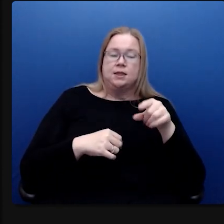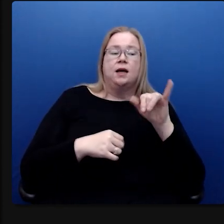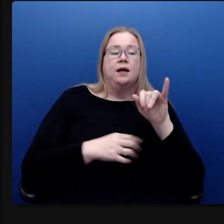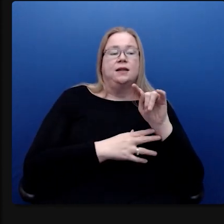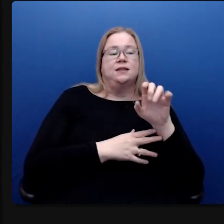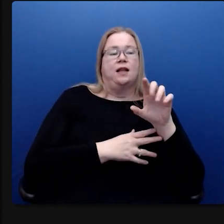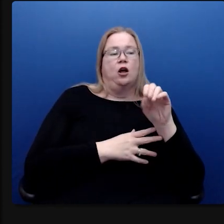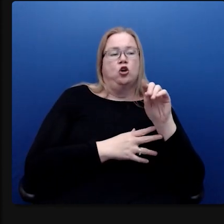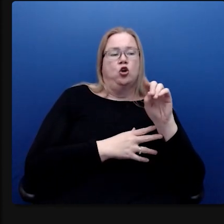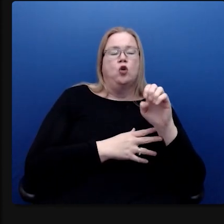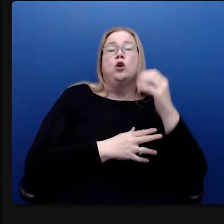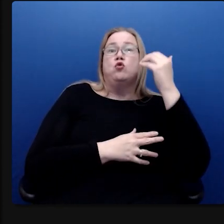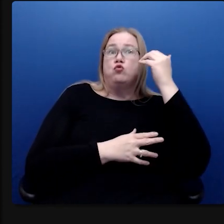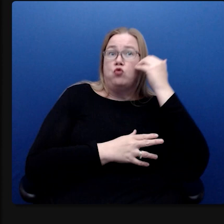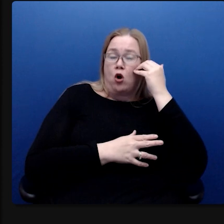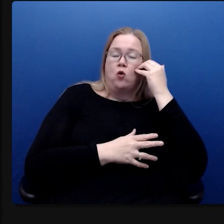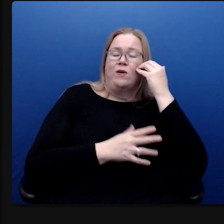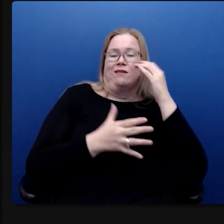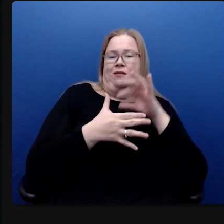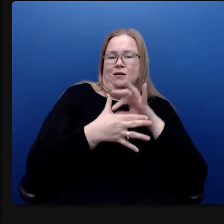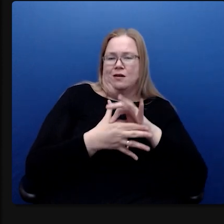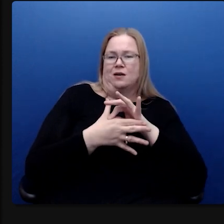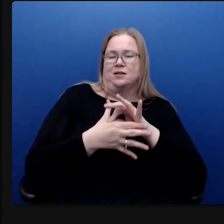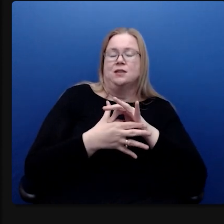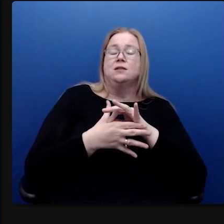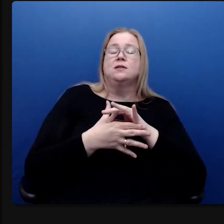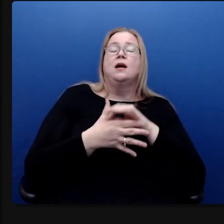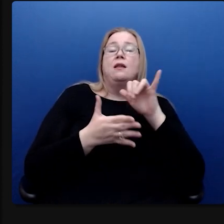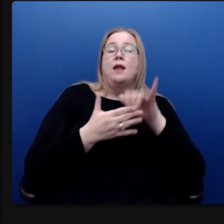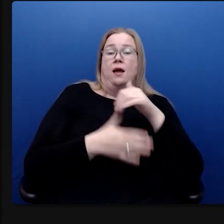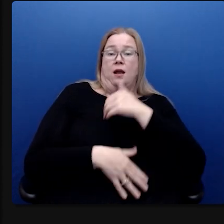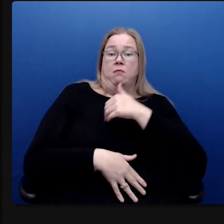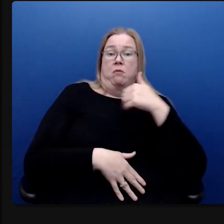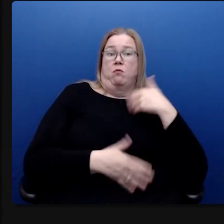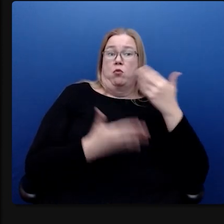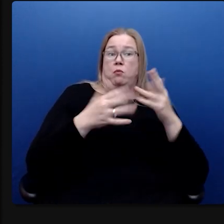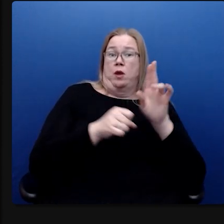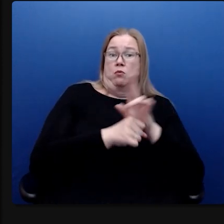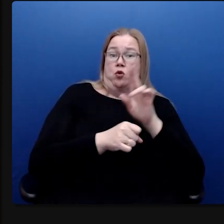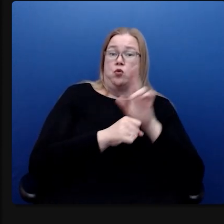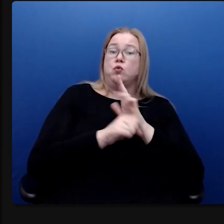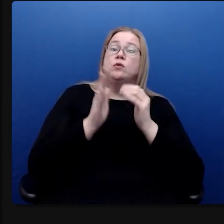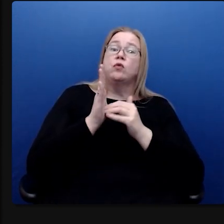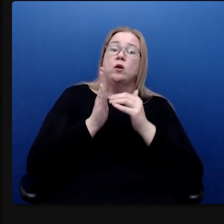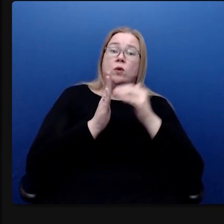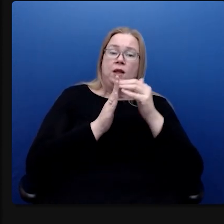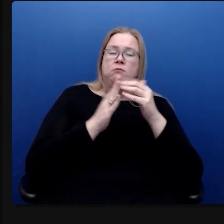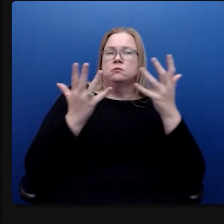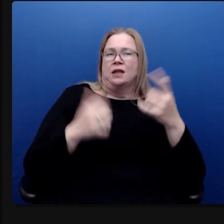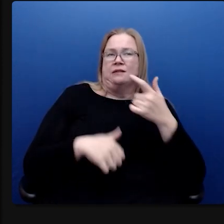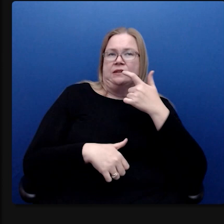This is IntelliCode knowing the context in which a member might be used frequently.